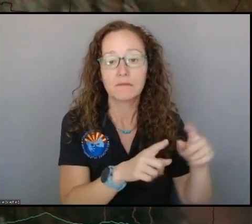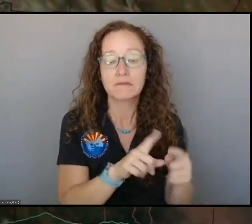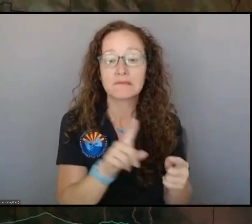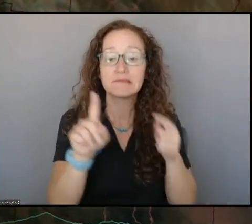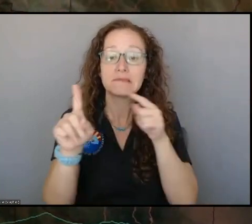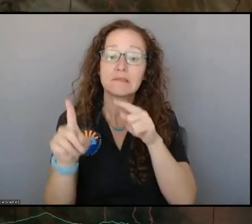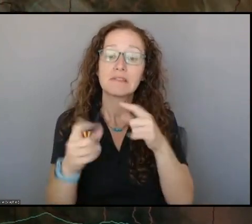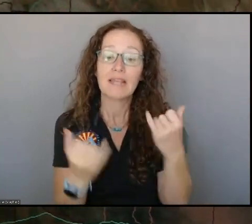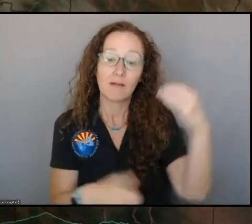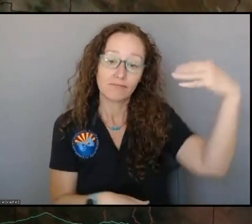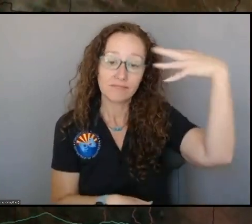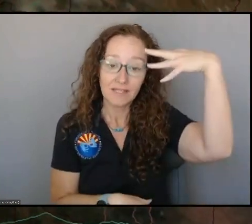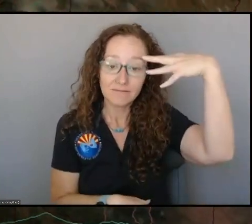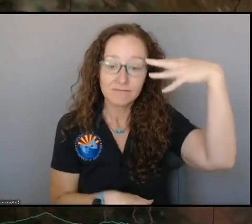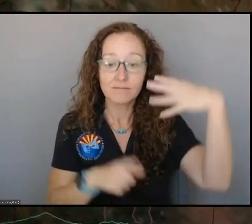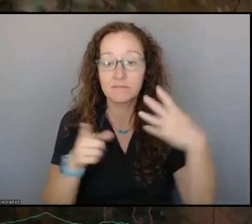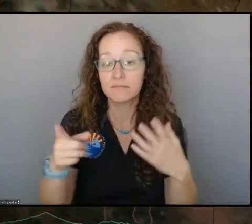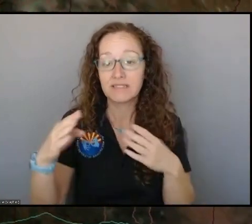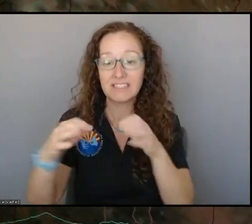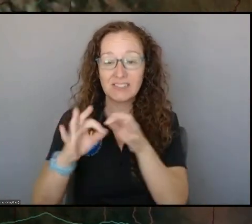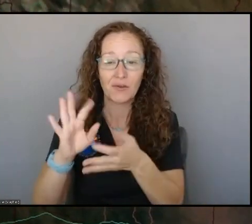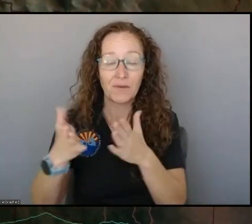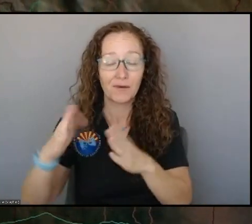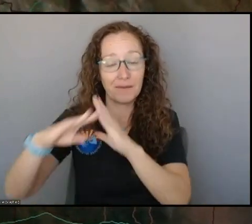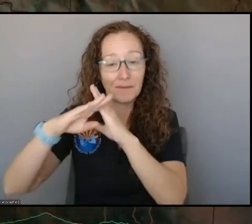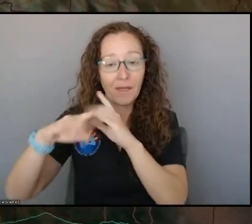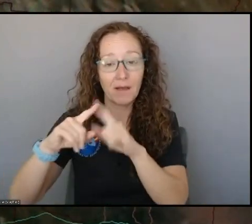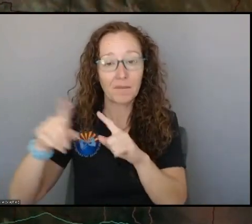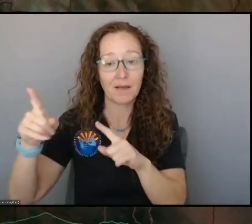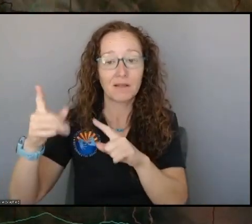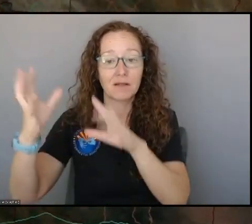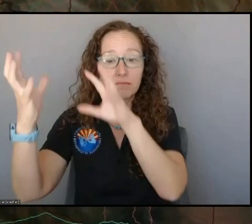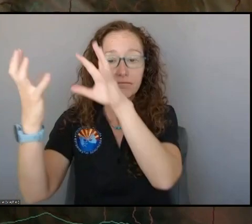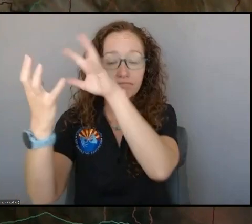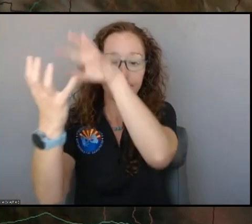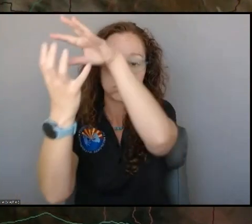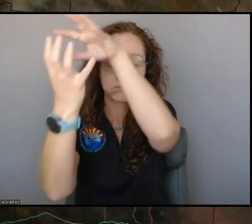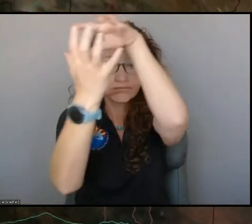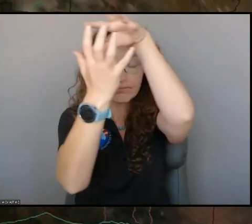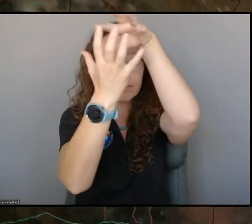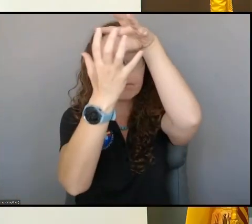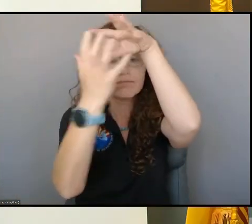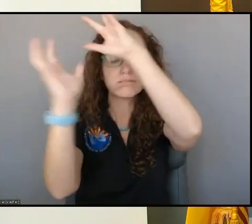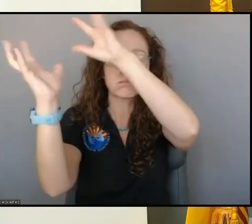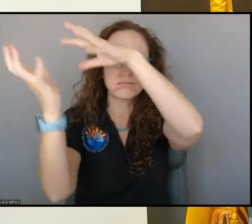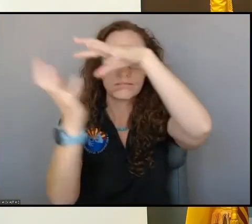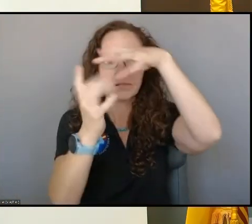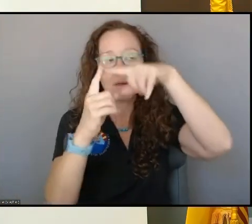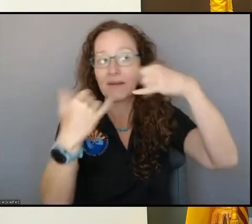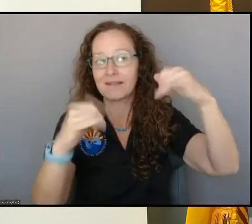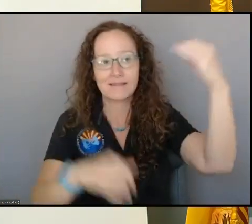clouds going to be moving in this afternoon. But we'll still be sunny, but all this just shows us that based on